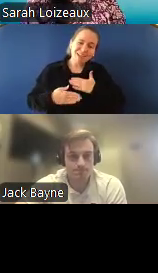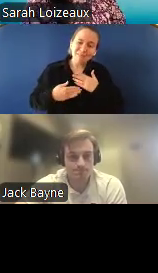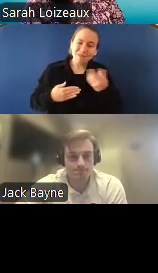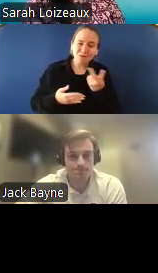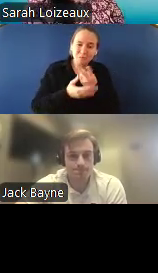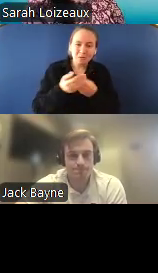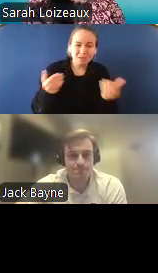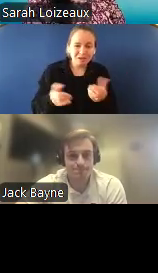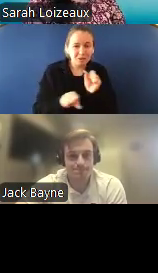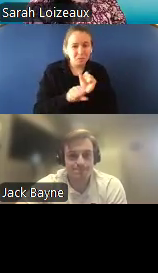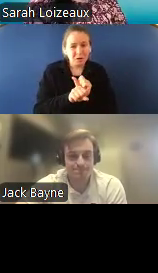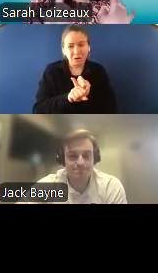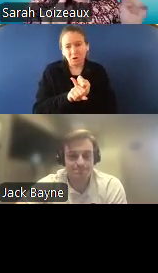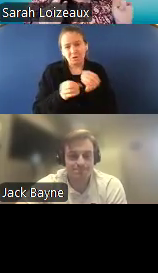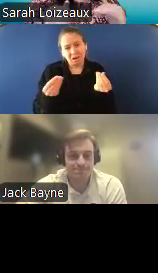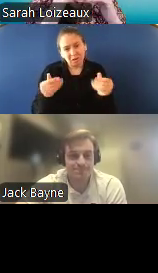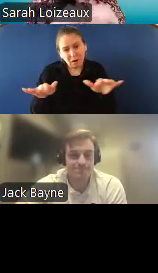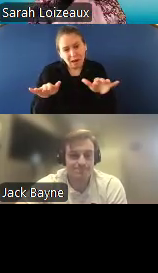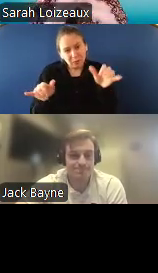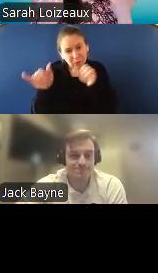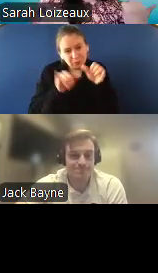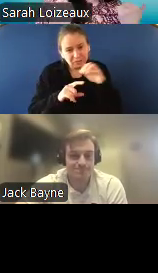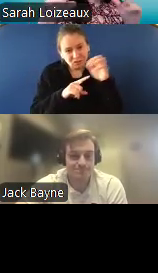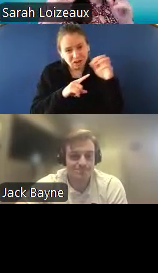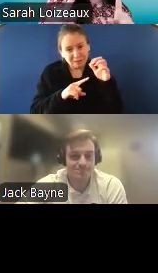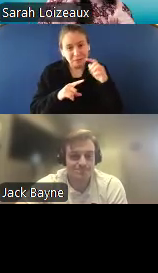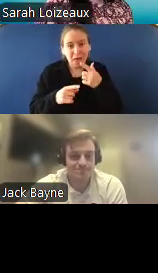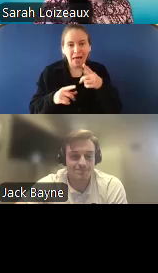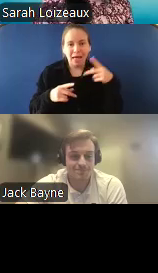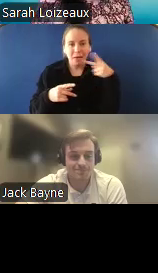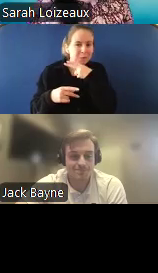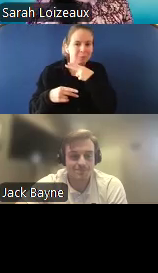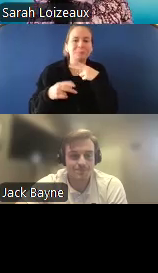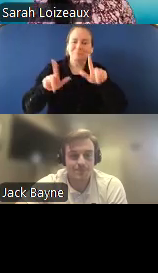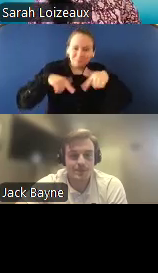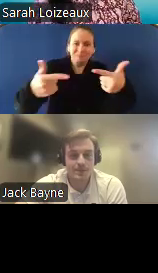you're doing on the ground is fantastic. So, I will stop talking and bring it over to you.